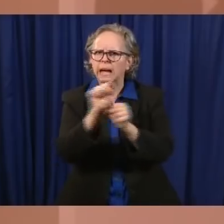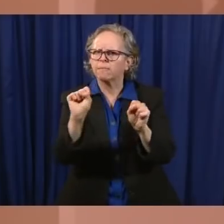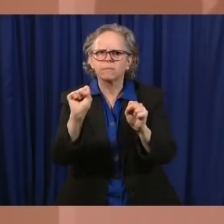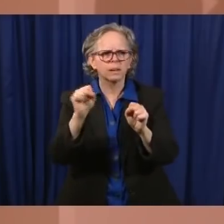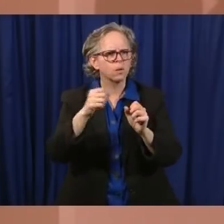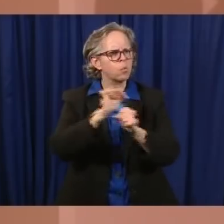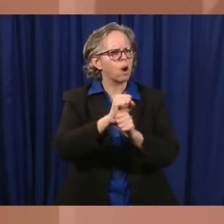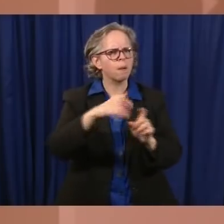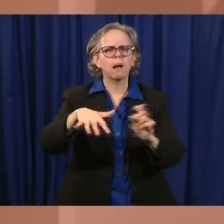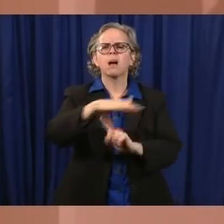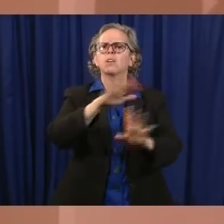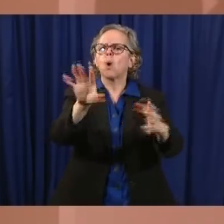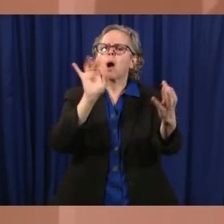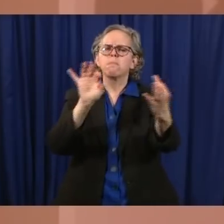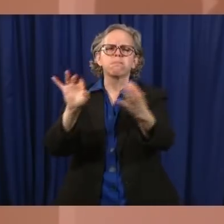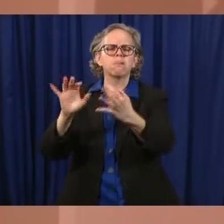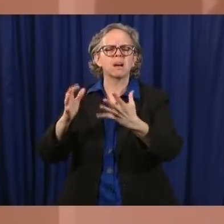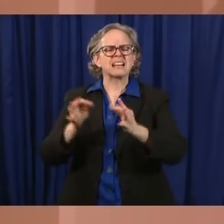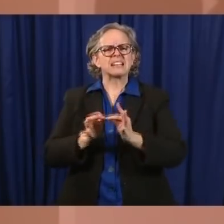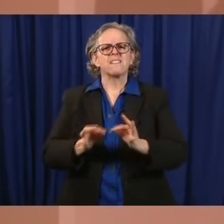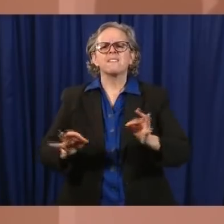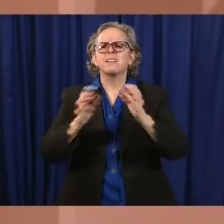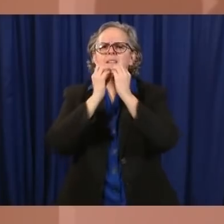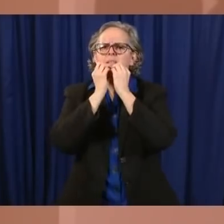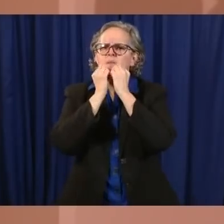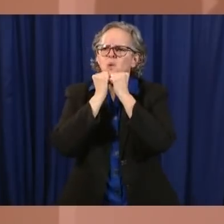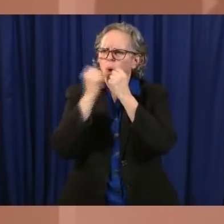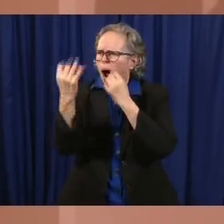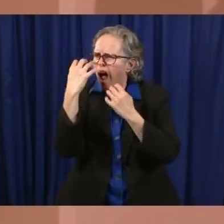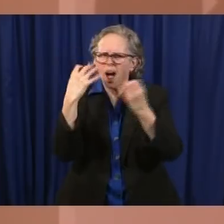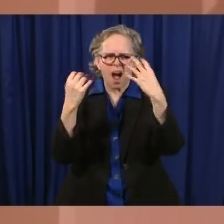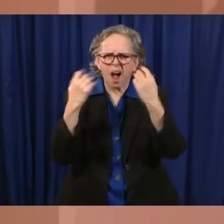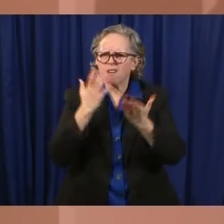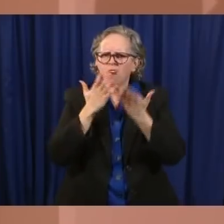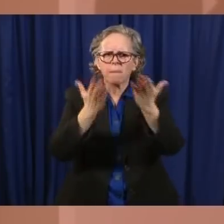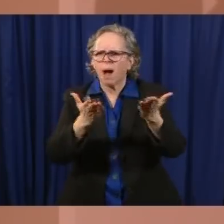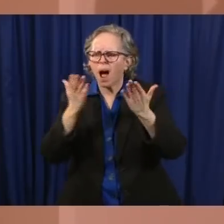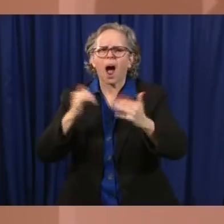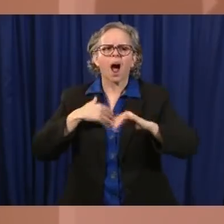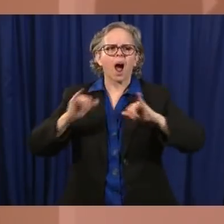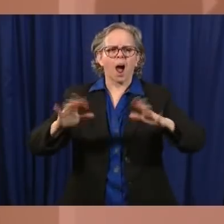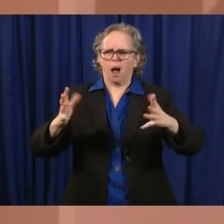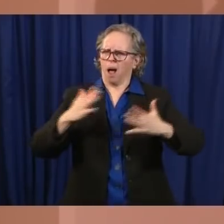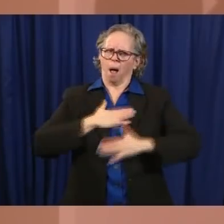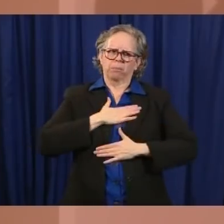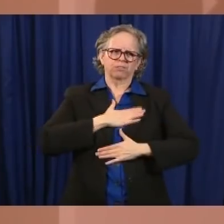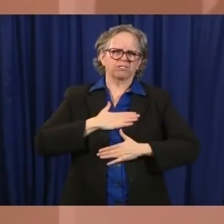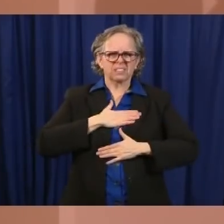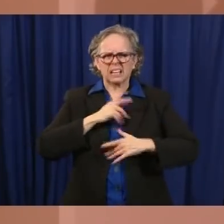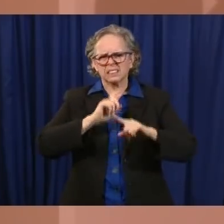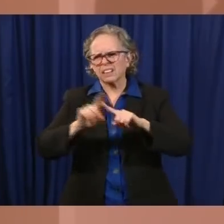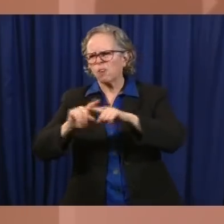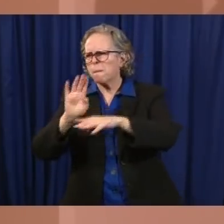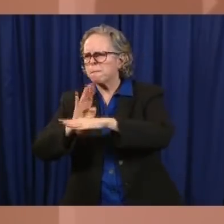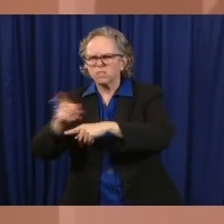ARE CREATING SAFE WORK ENVIRONMENTS AND AS WE ARE THINKING ABOUT HOW TO GO FORWARD, THE FEEDBACK IS